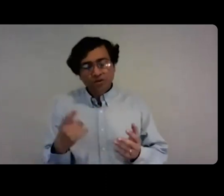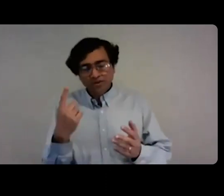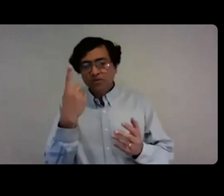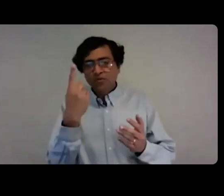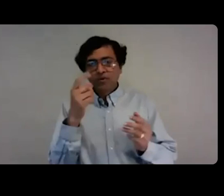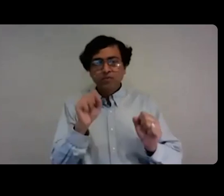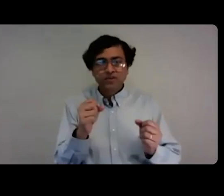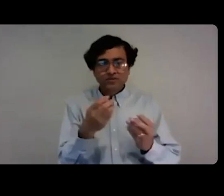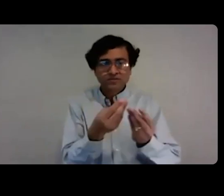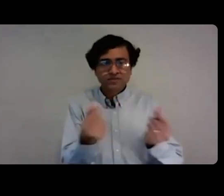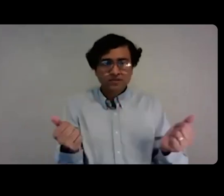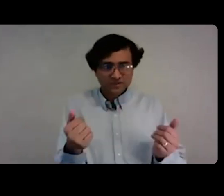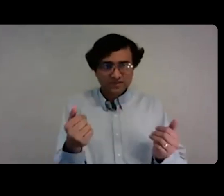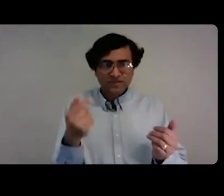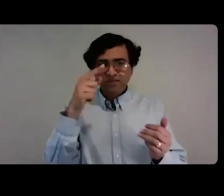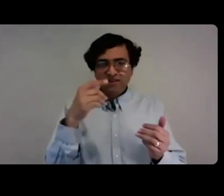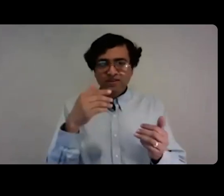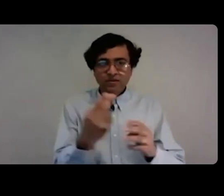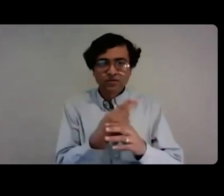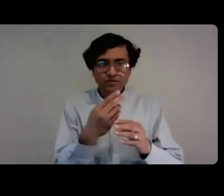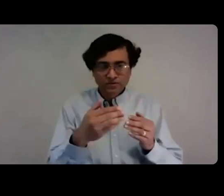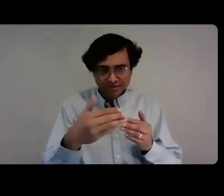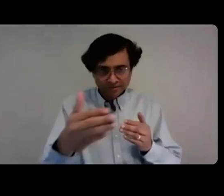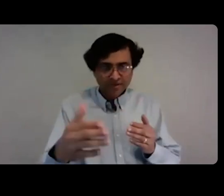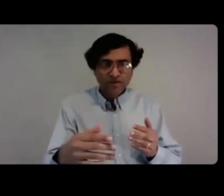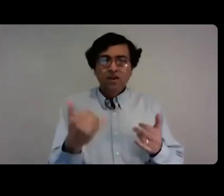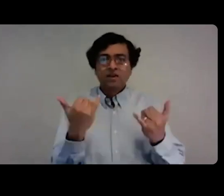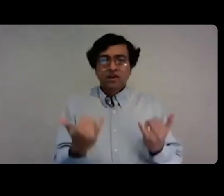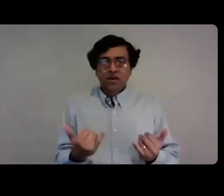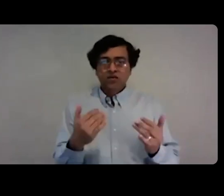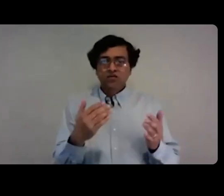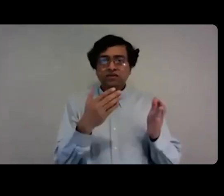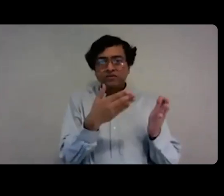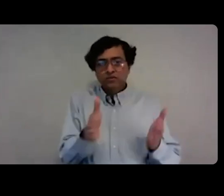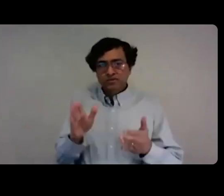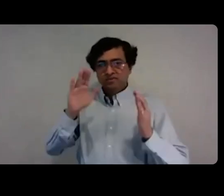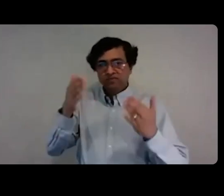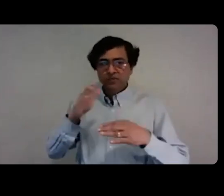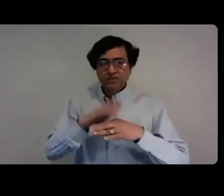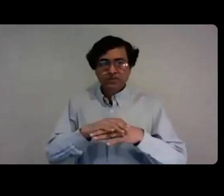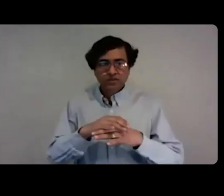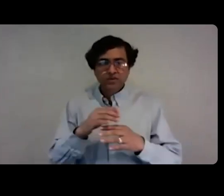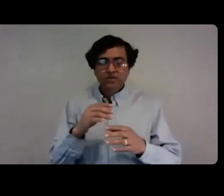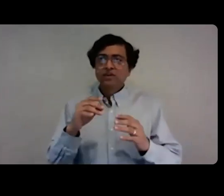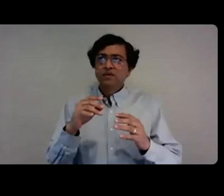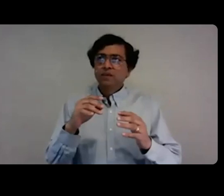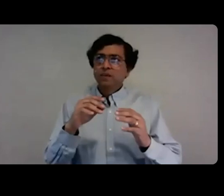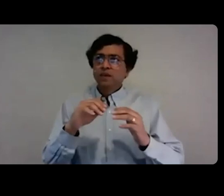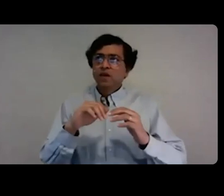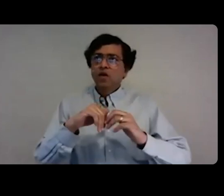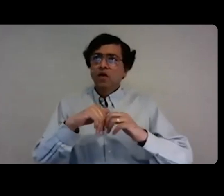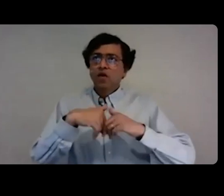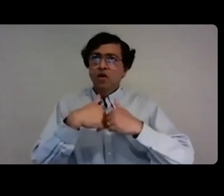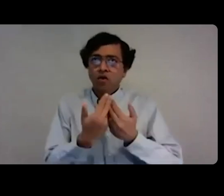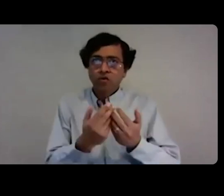The same approach might be used in the educational arena. That's also some technology that is under review, as we